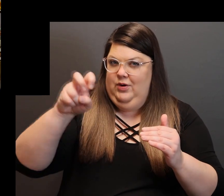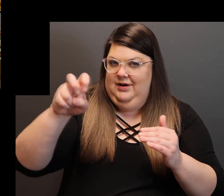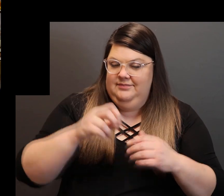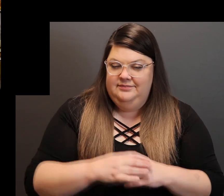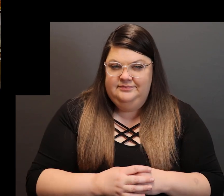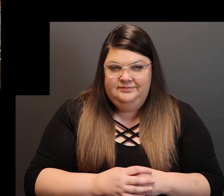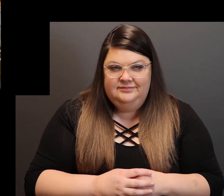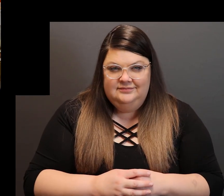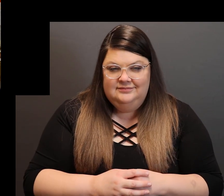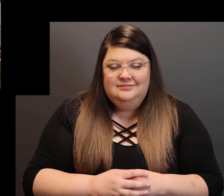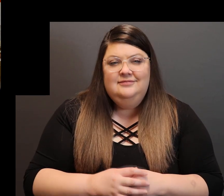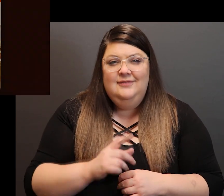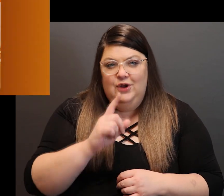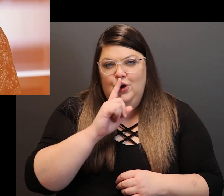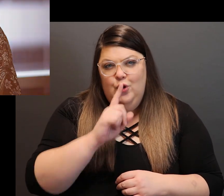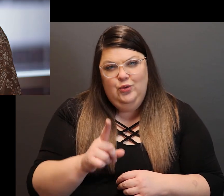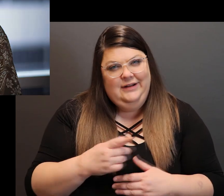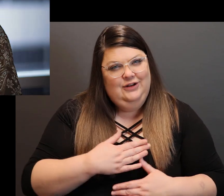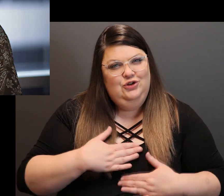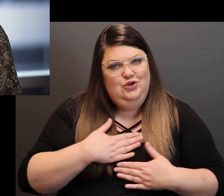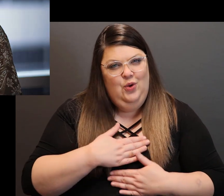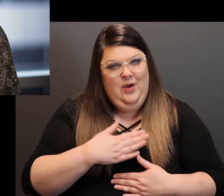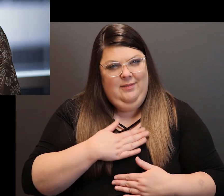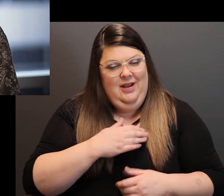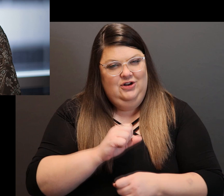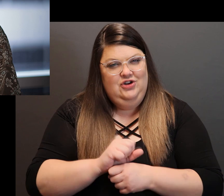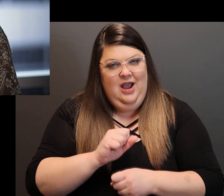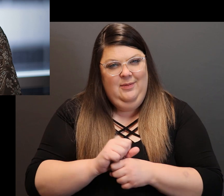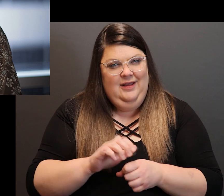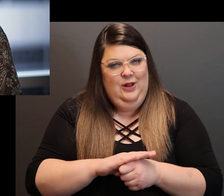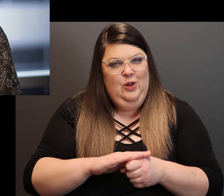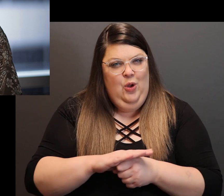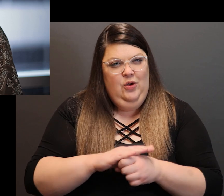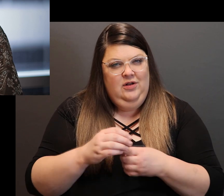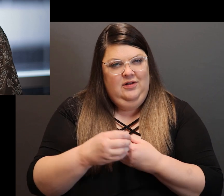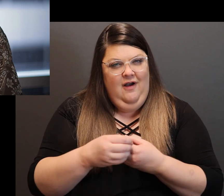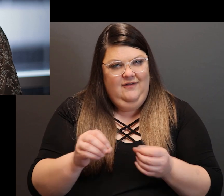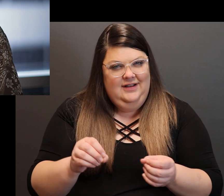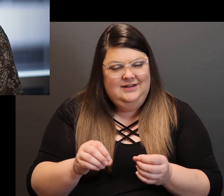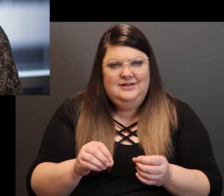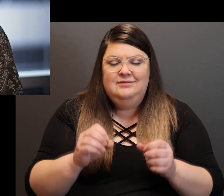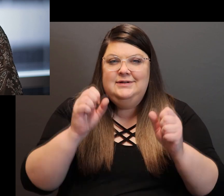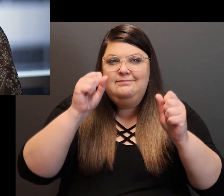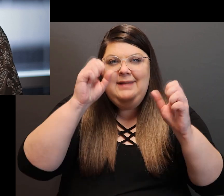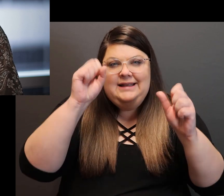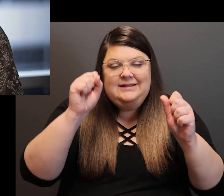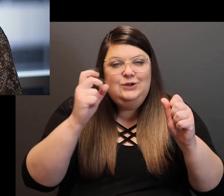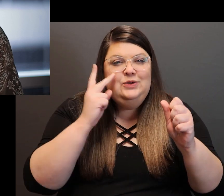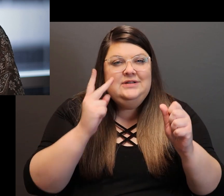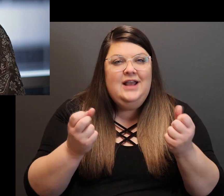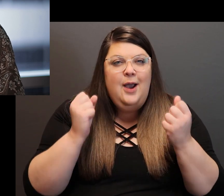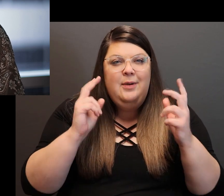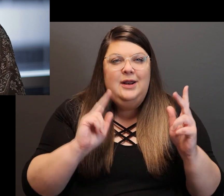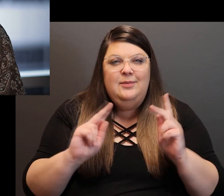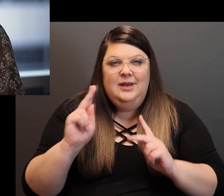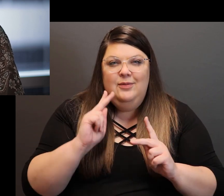I really enjoyed my job at the local office. It was amazing to see how many people you did help.